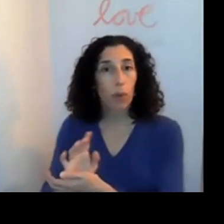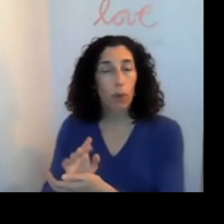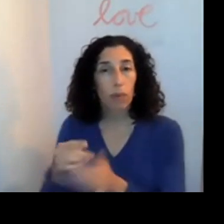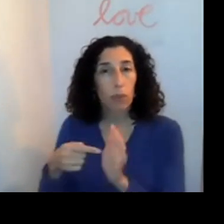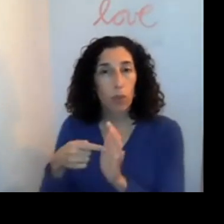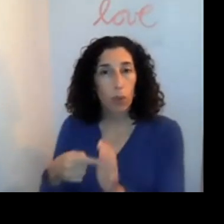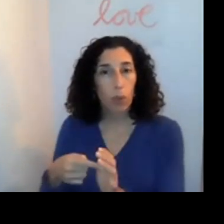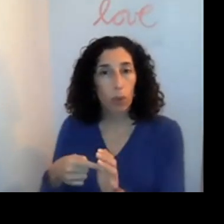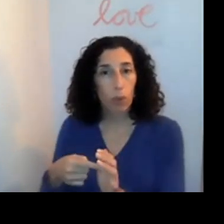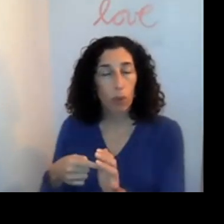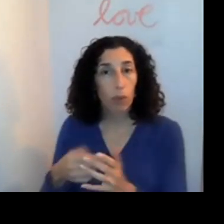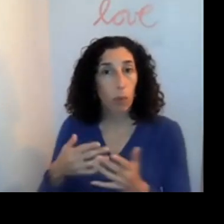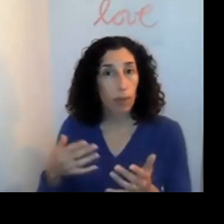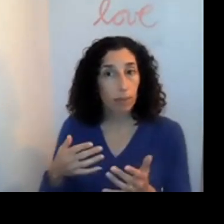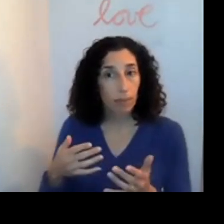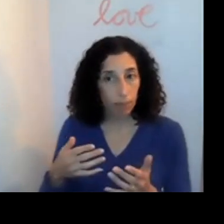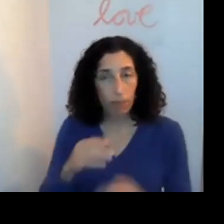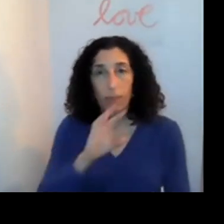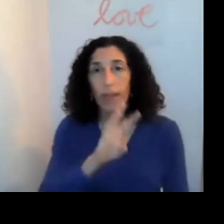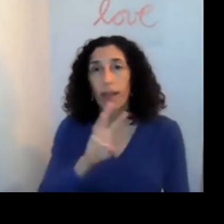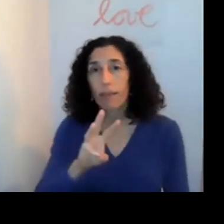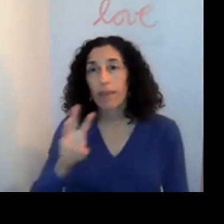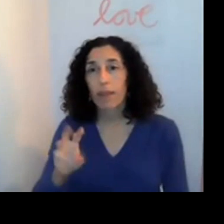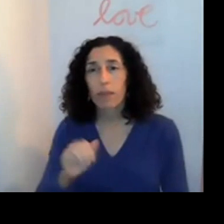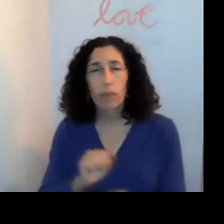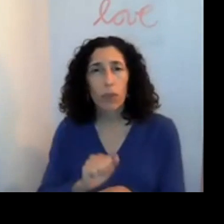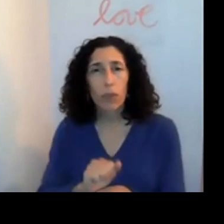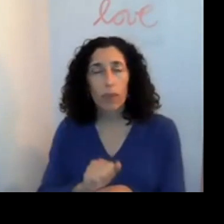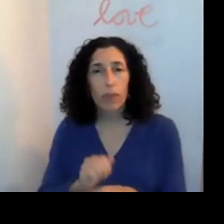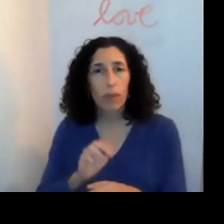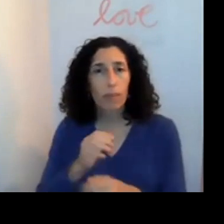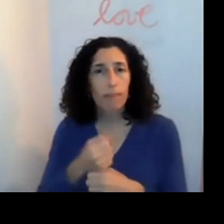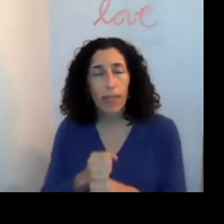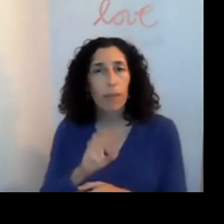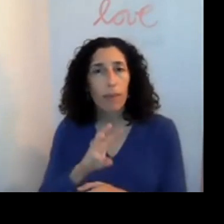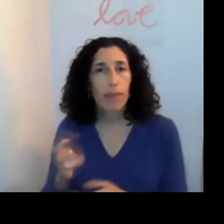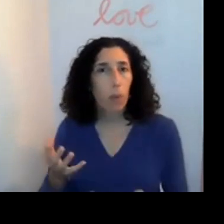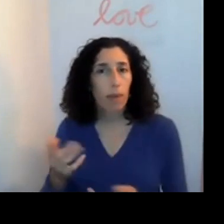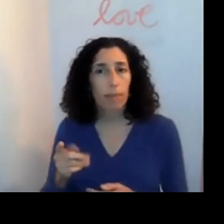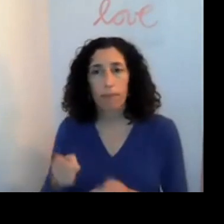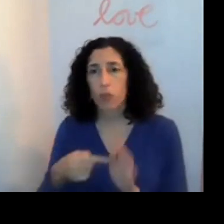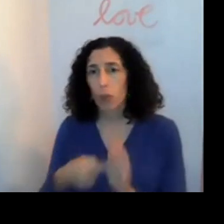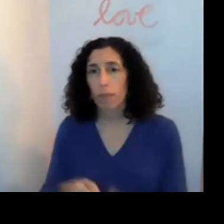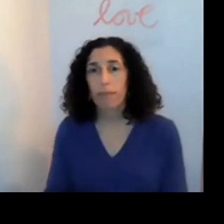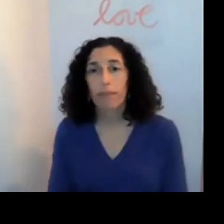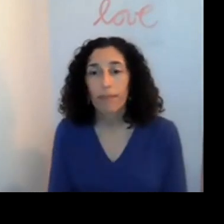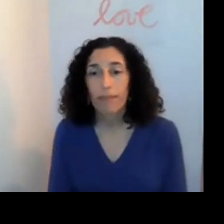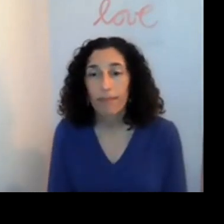this project which is the website.